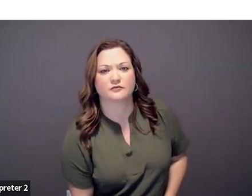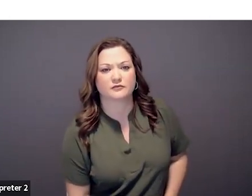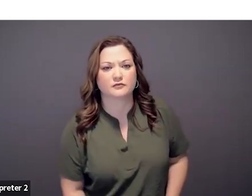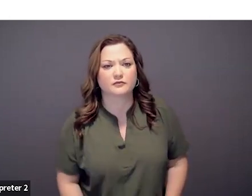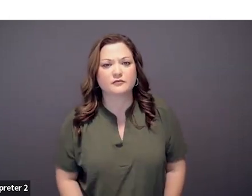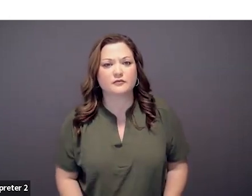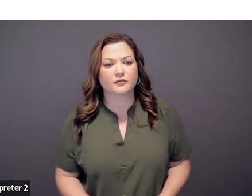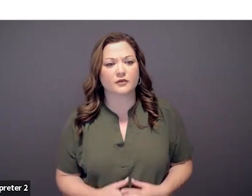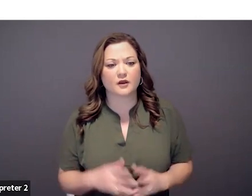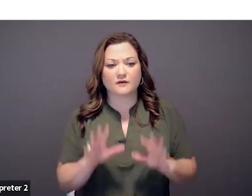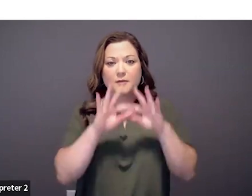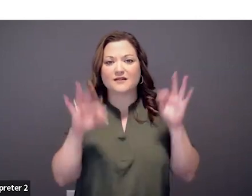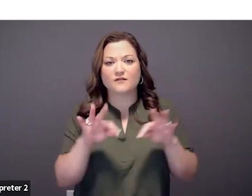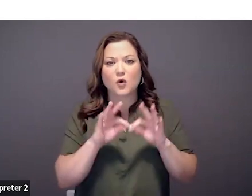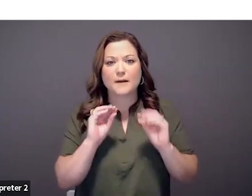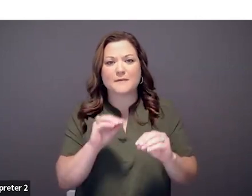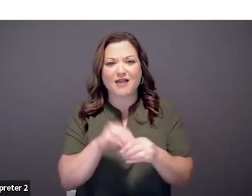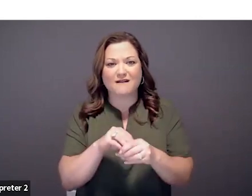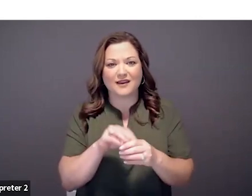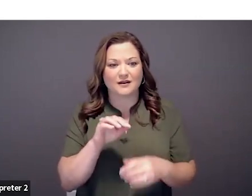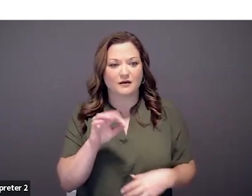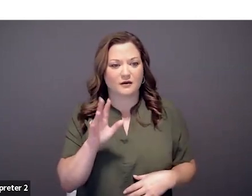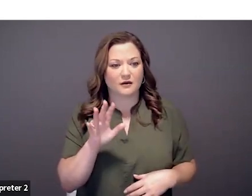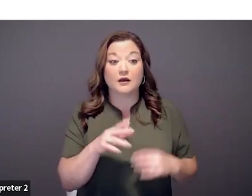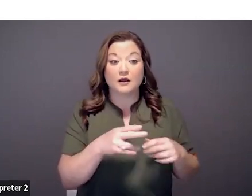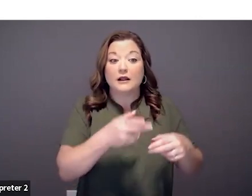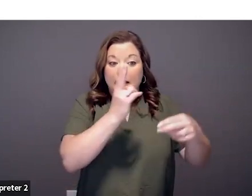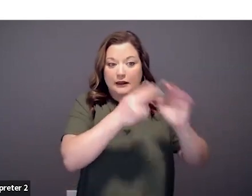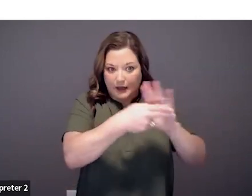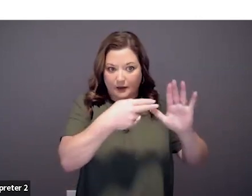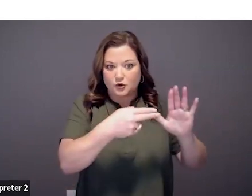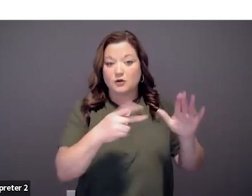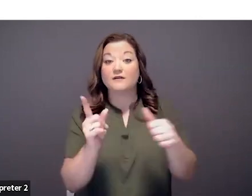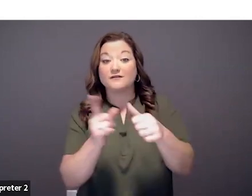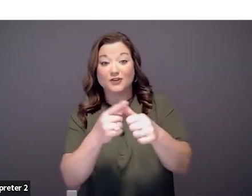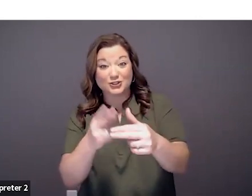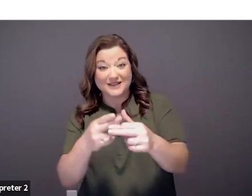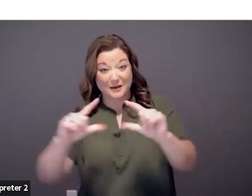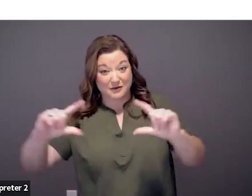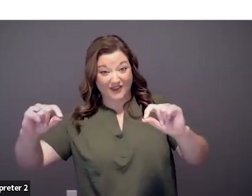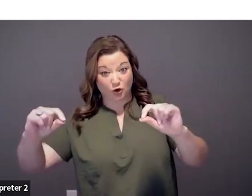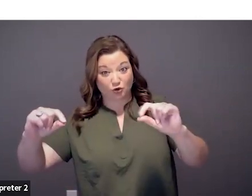In this example, we have a label on a first name field. There's a visible label, which is first name.